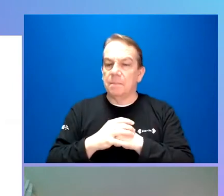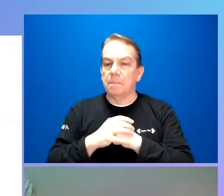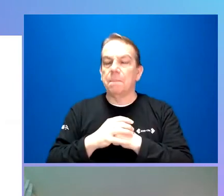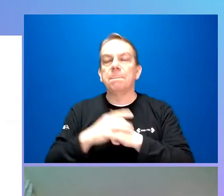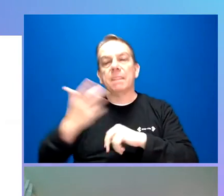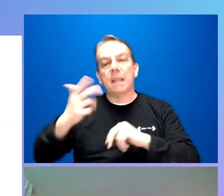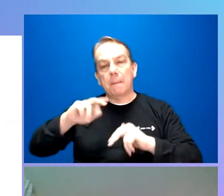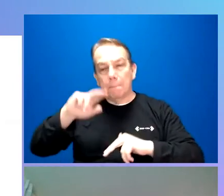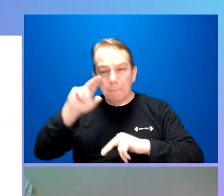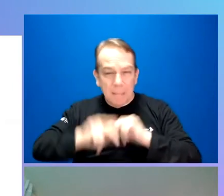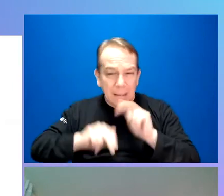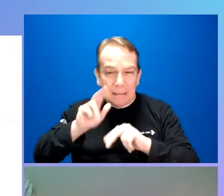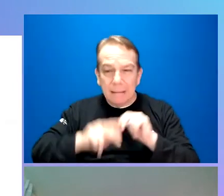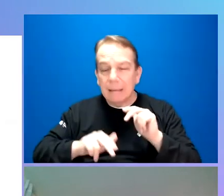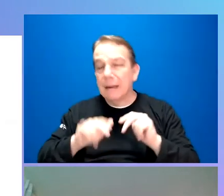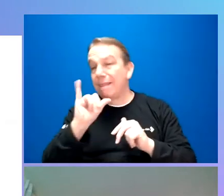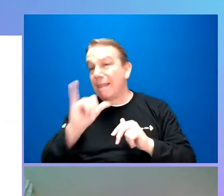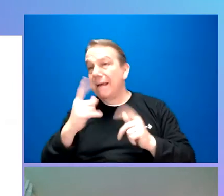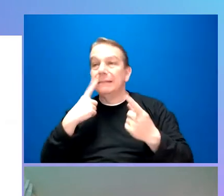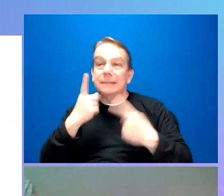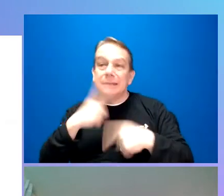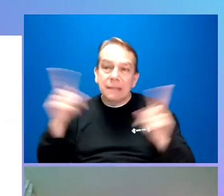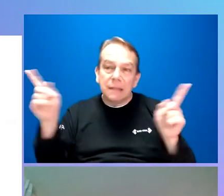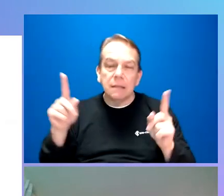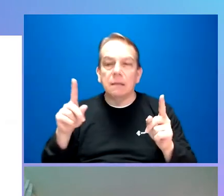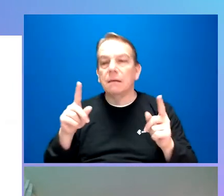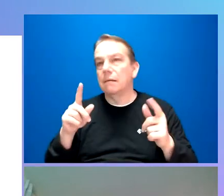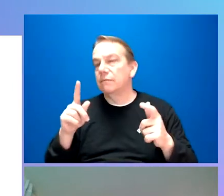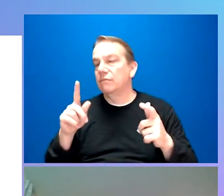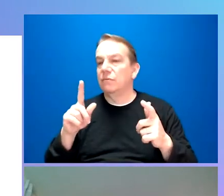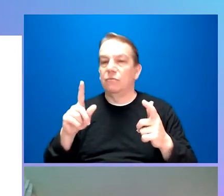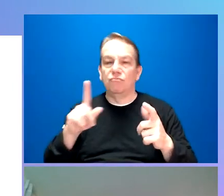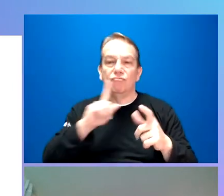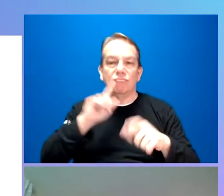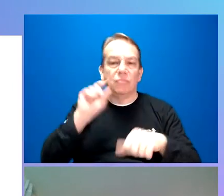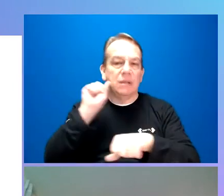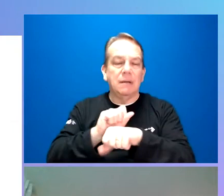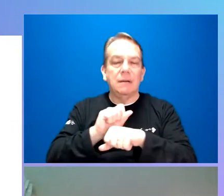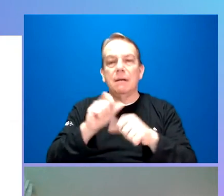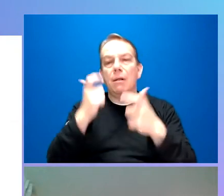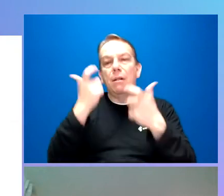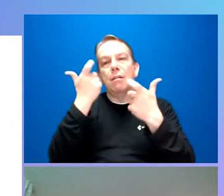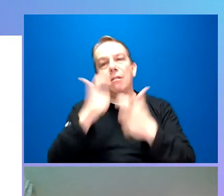success of these large, uh,